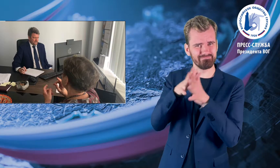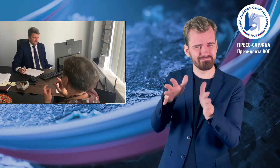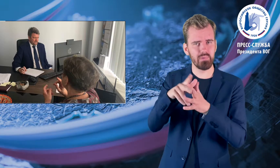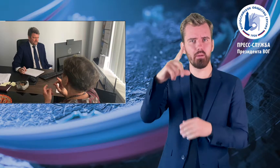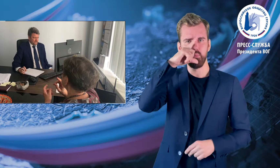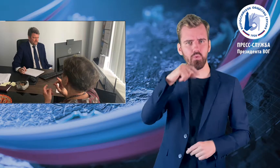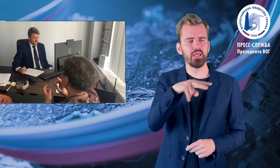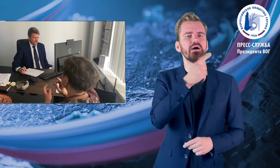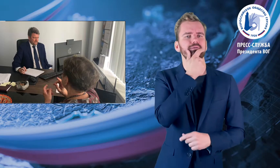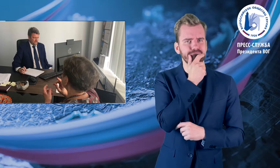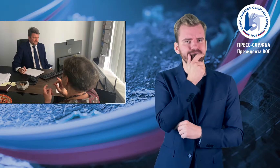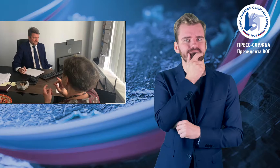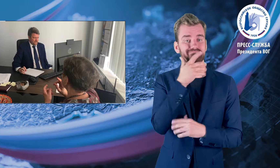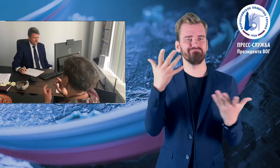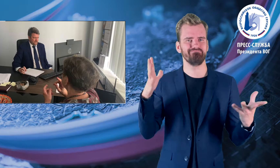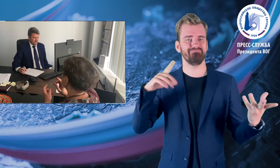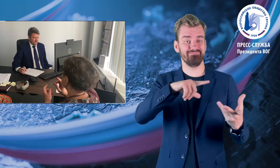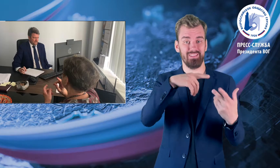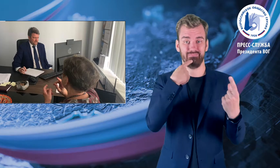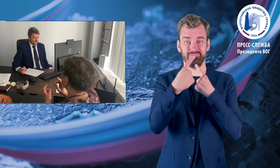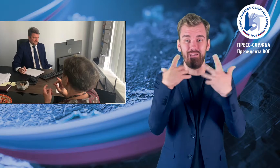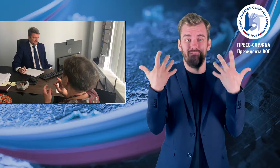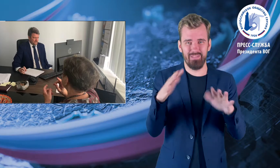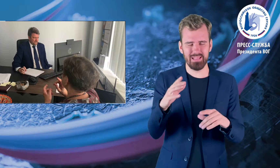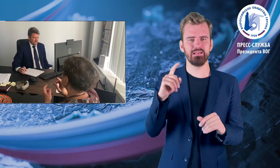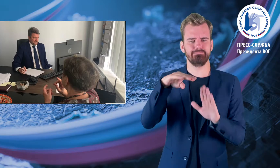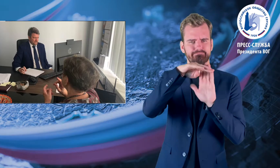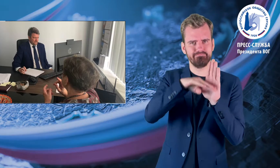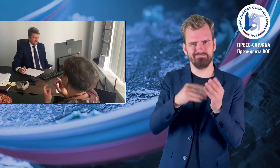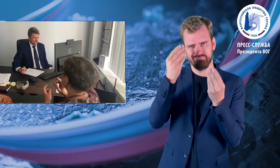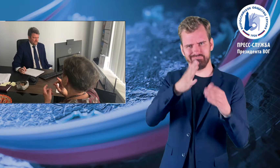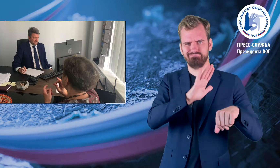As a result of this meeting,